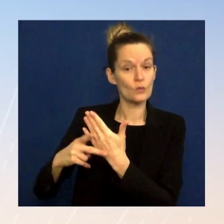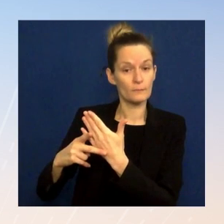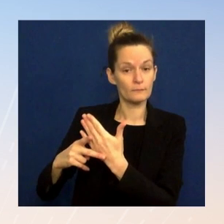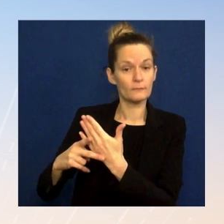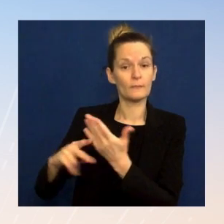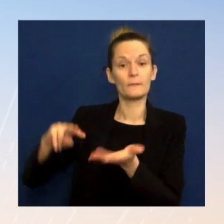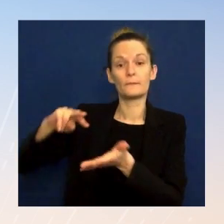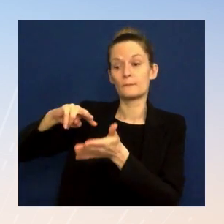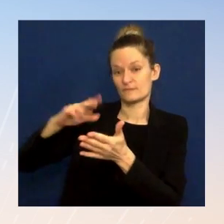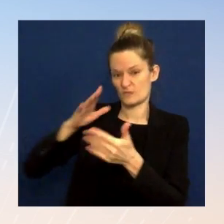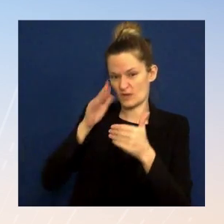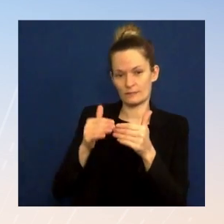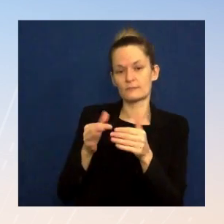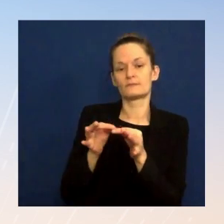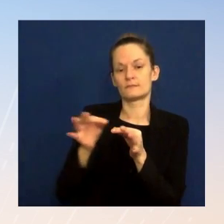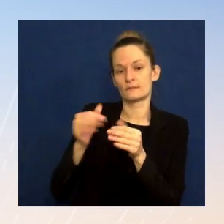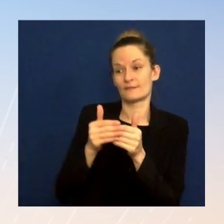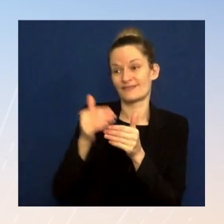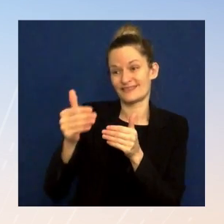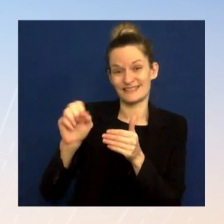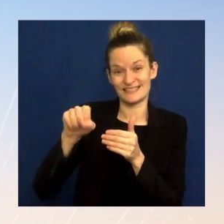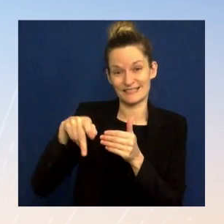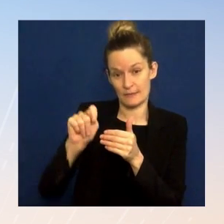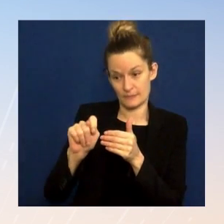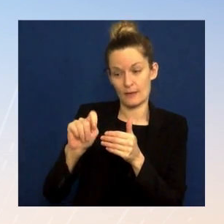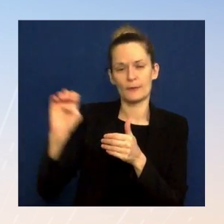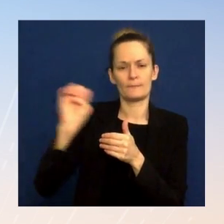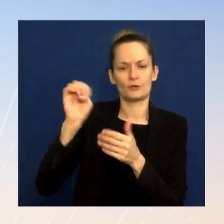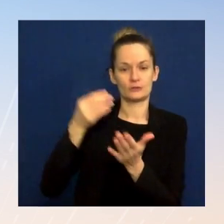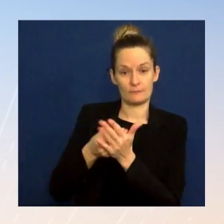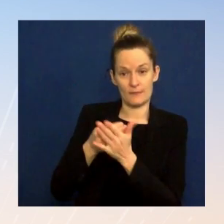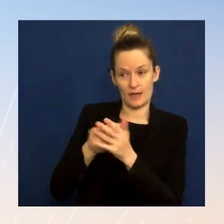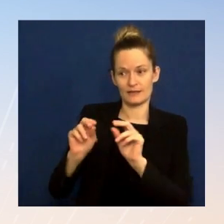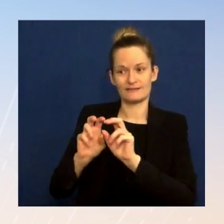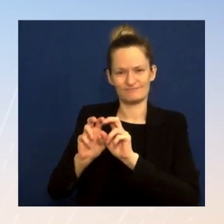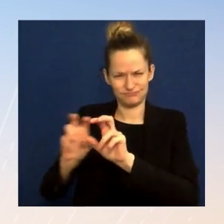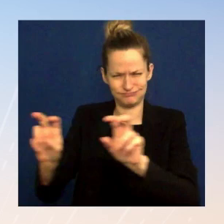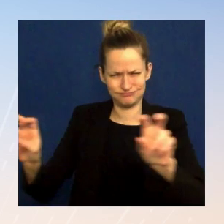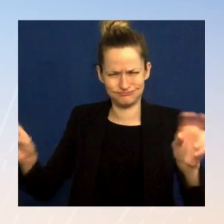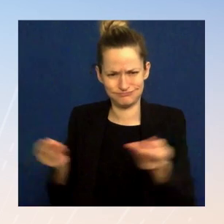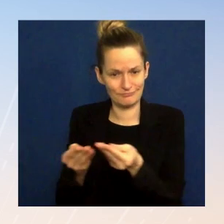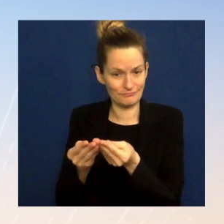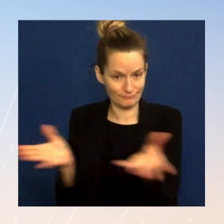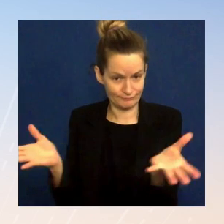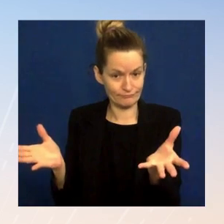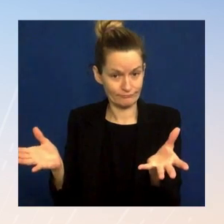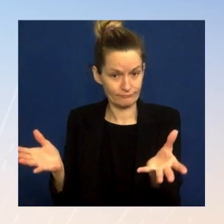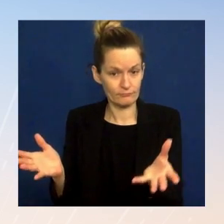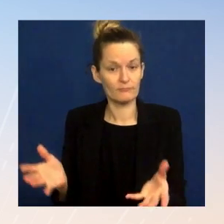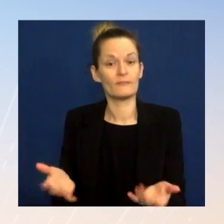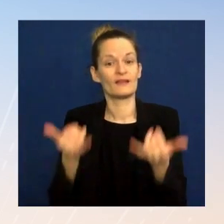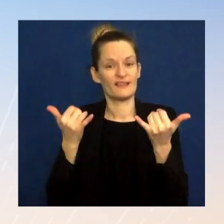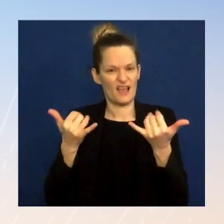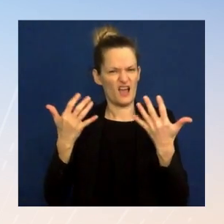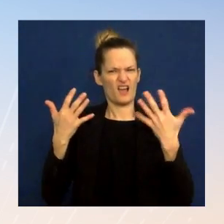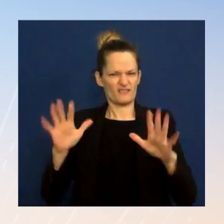accelerated distribution and have now made more than 2 million payments to vulnerable households, totaling more than $10 billion.